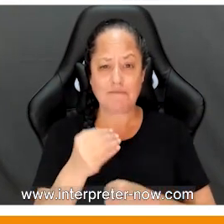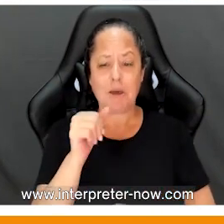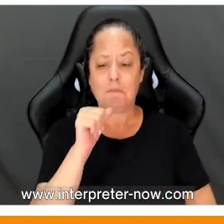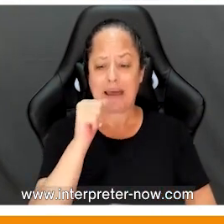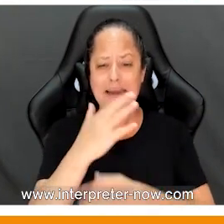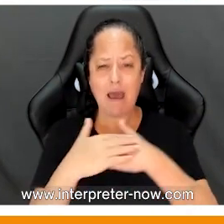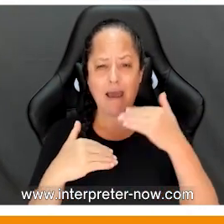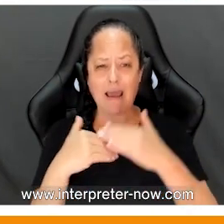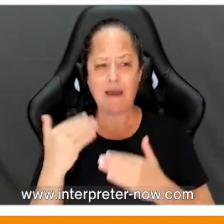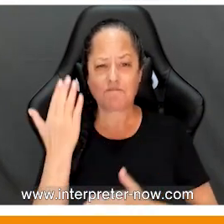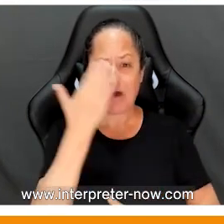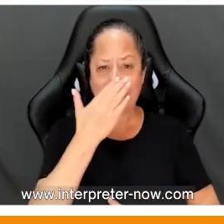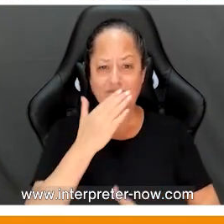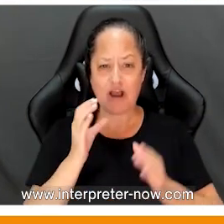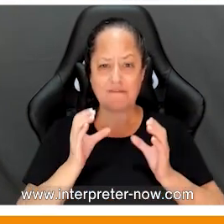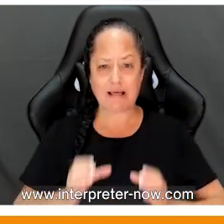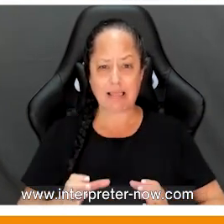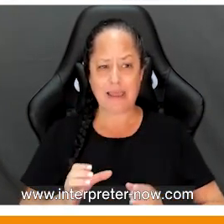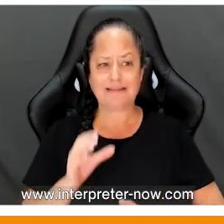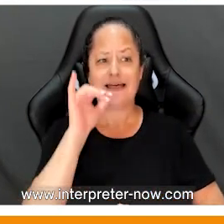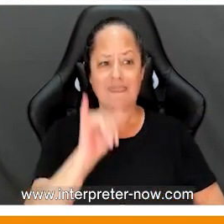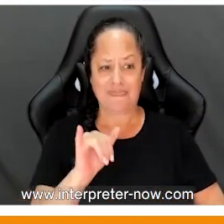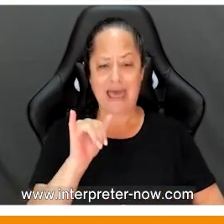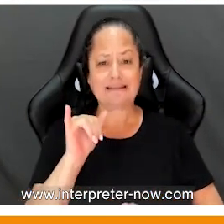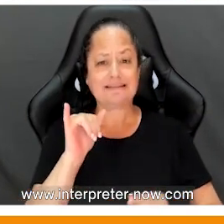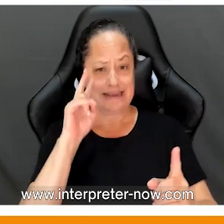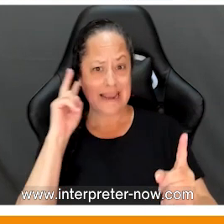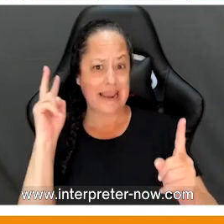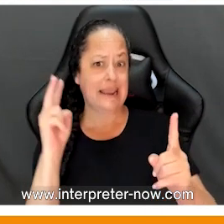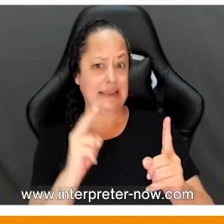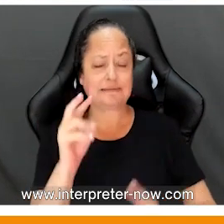That's an insight. "Okay, well, is it something about the client?